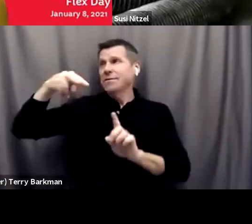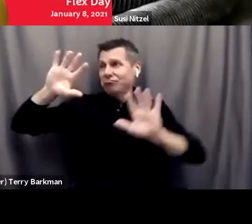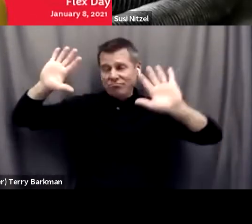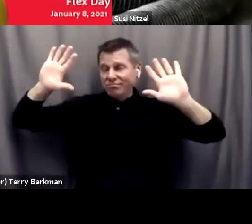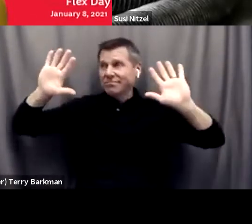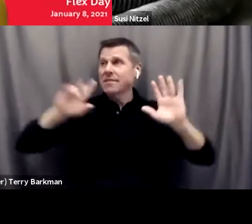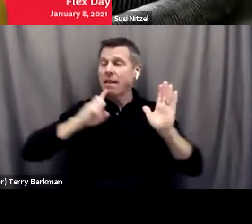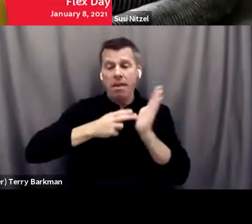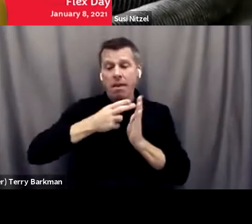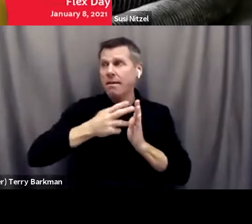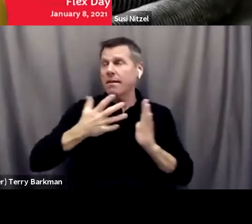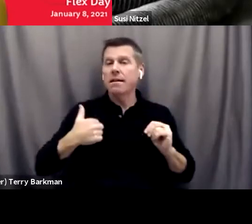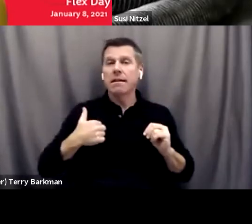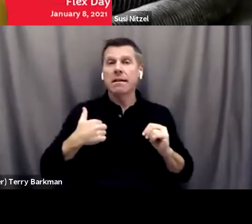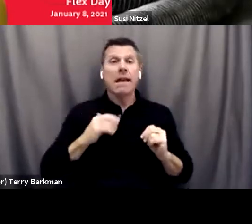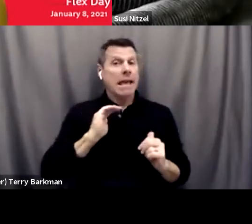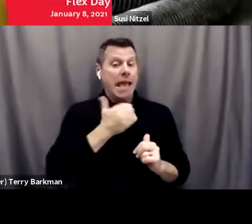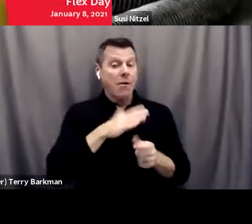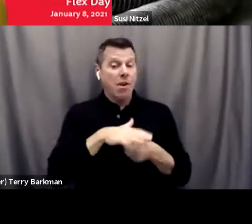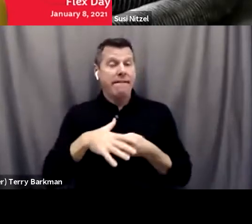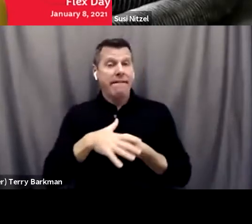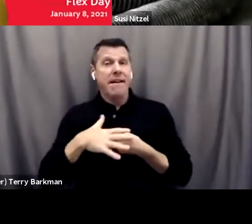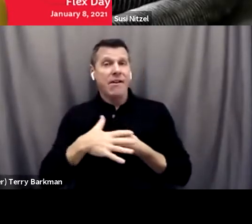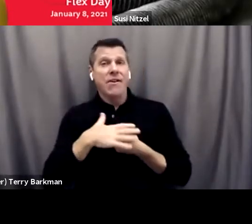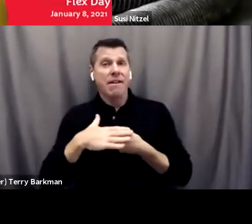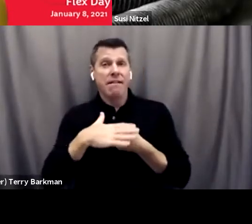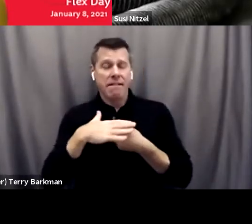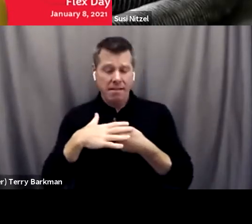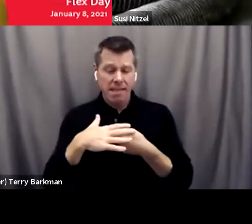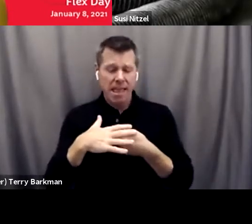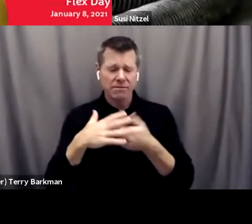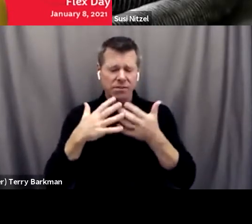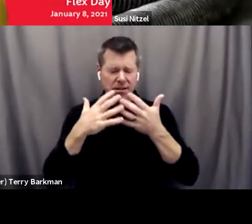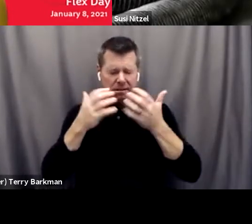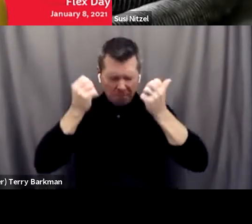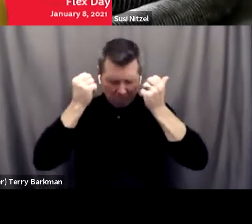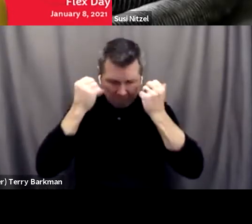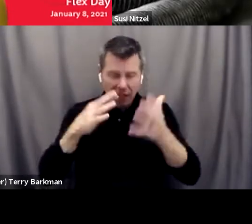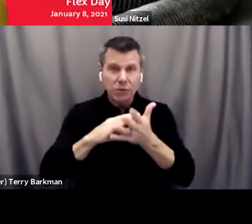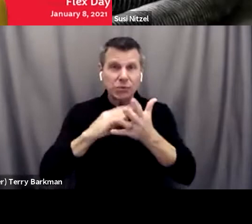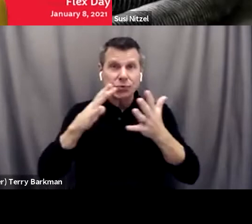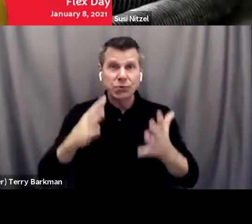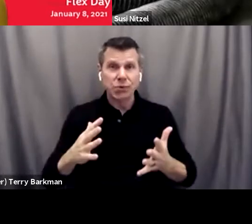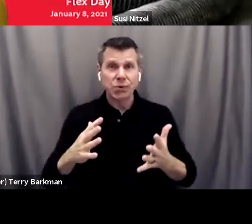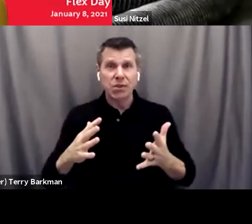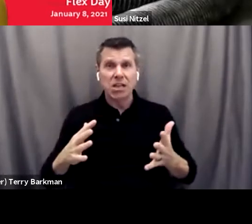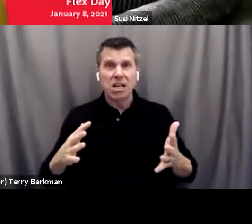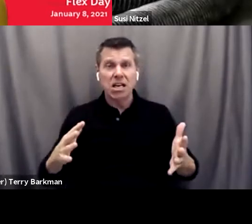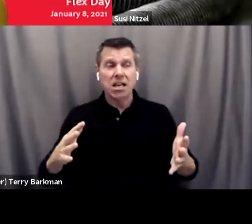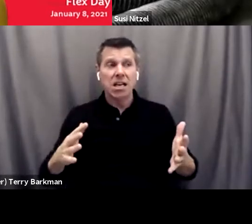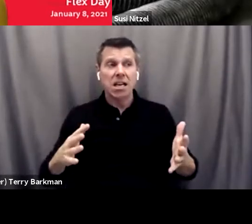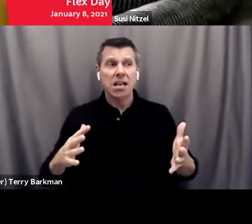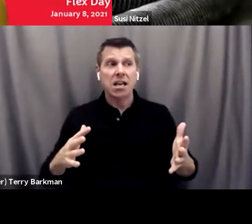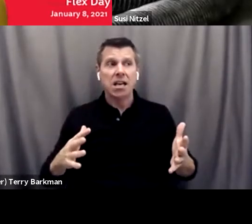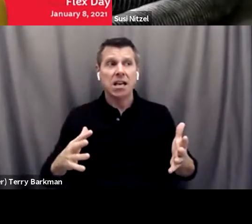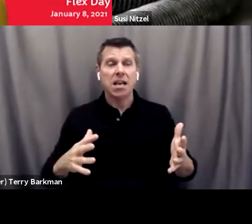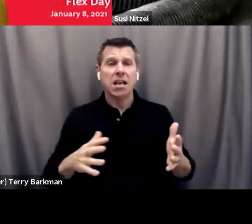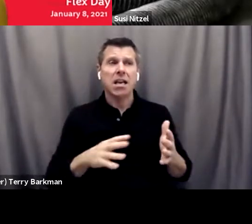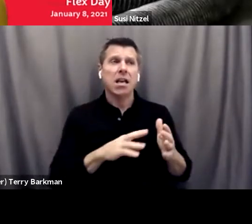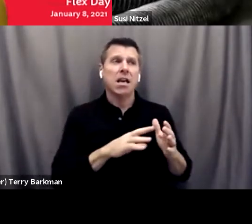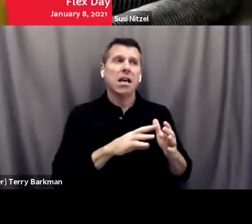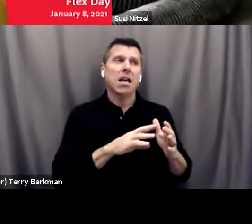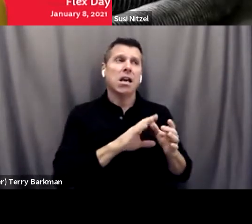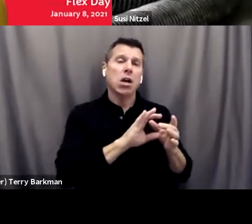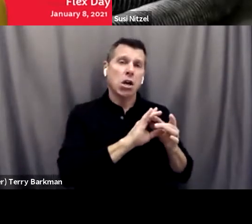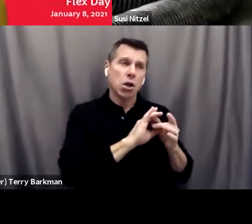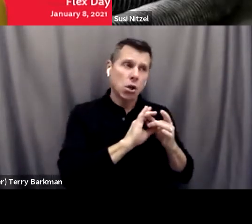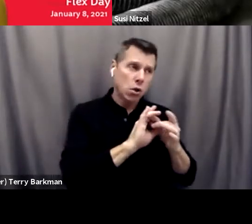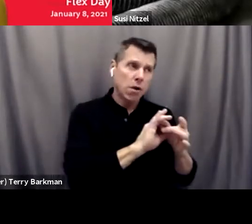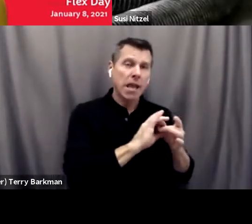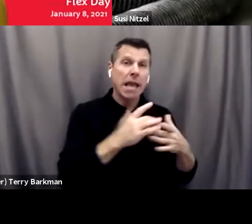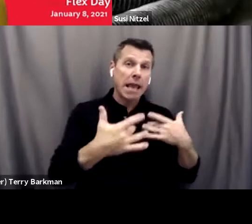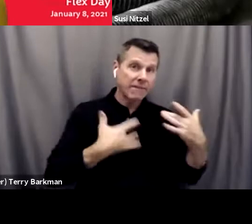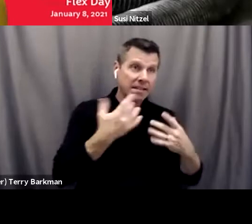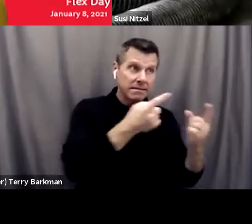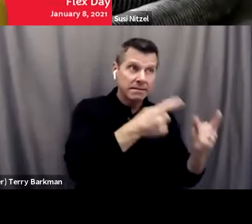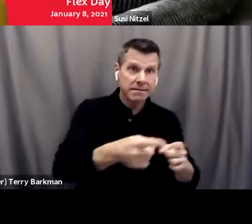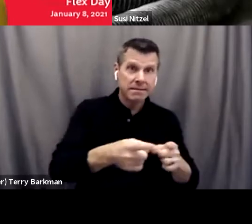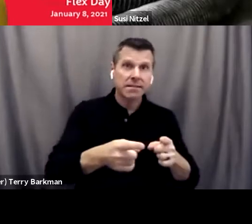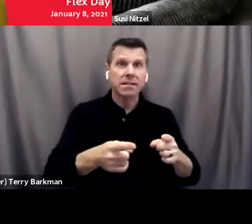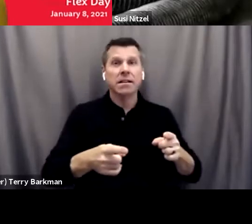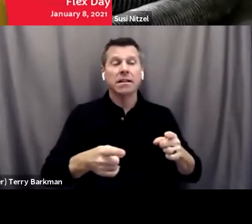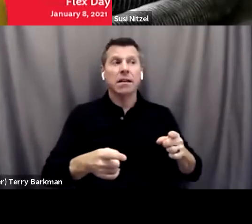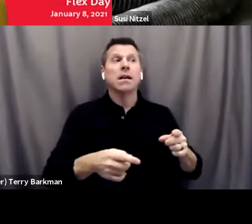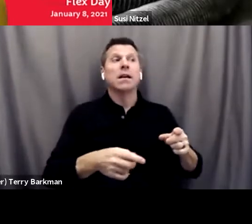we, in our area, we have so many student focus, unification and events and practices that get our student to their outcome. And I